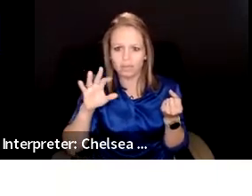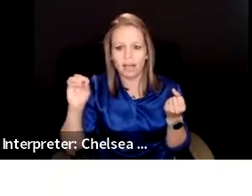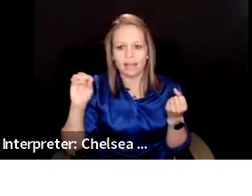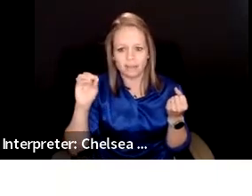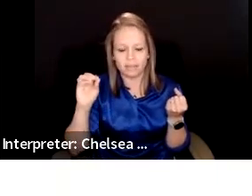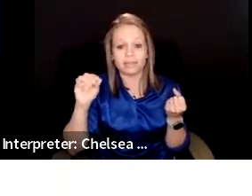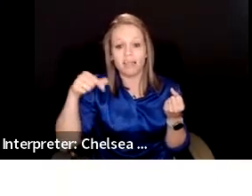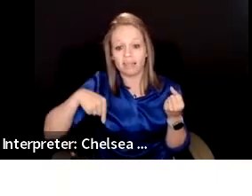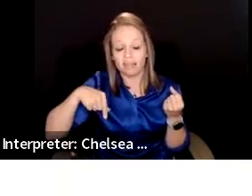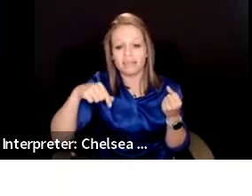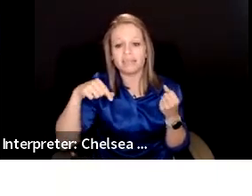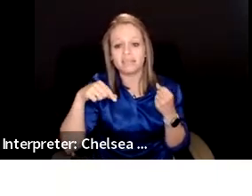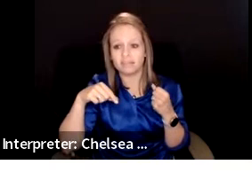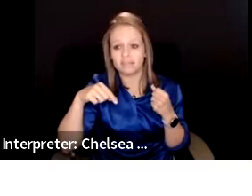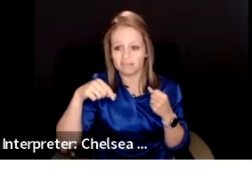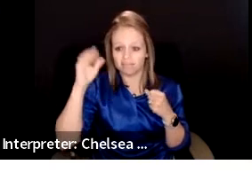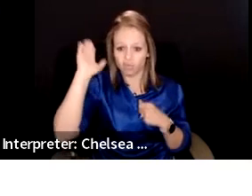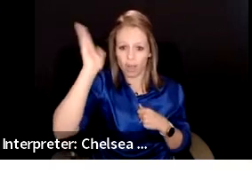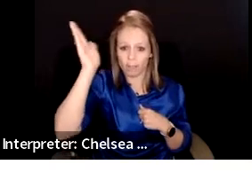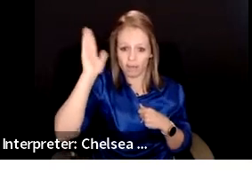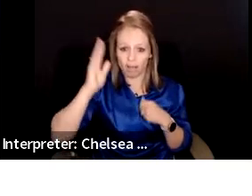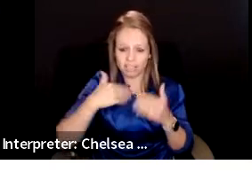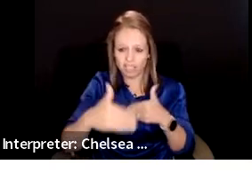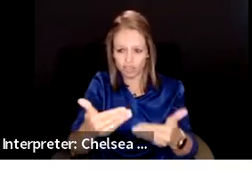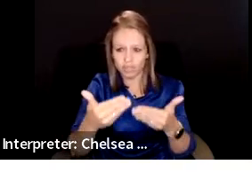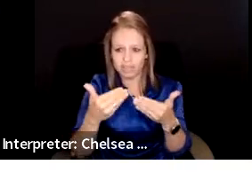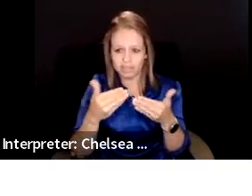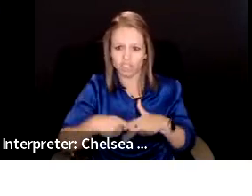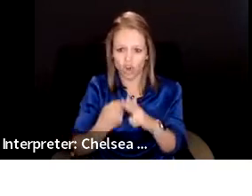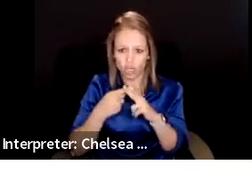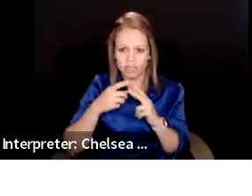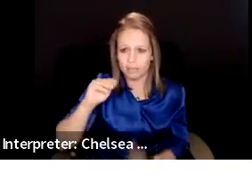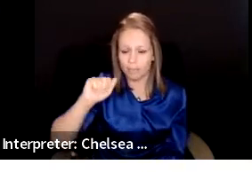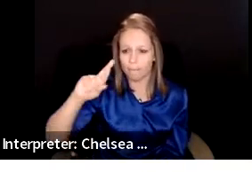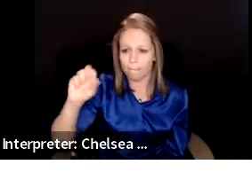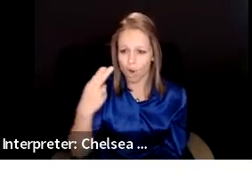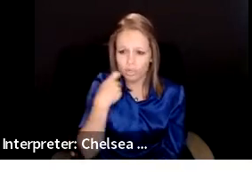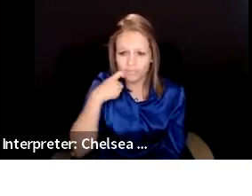The main goals of the campaign.